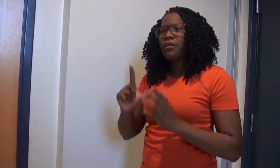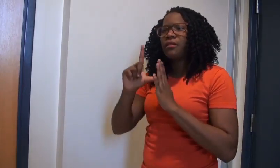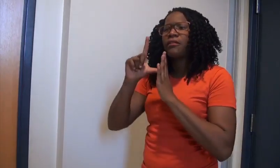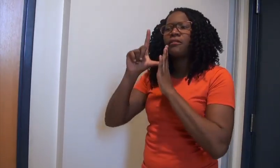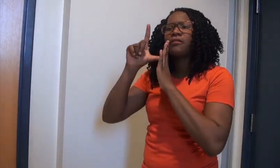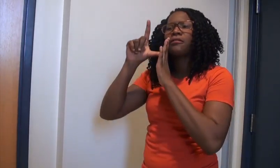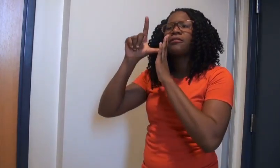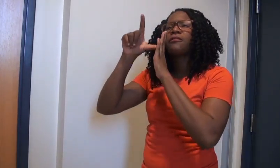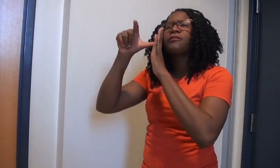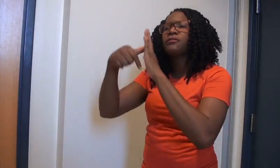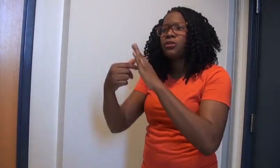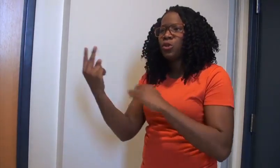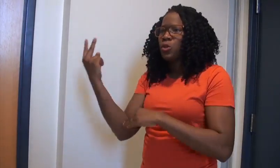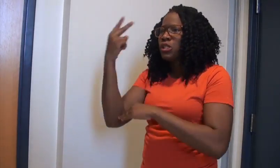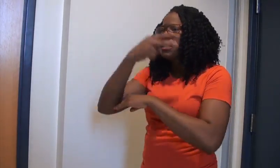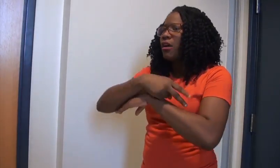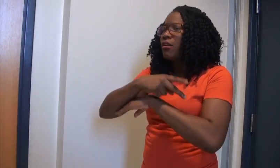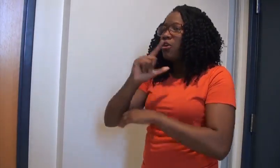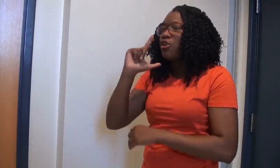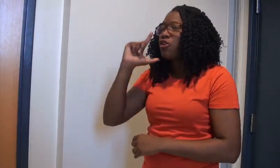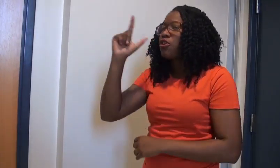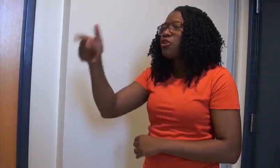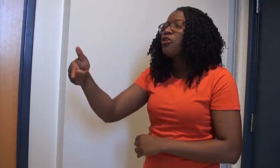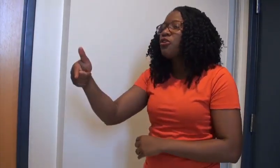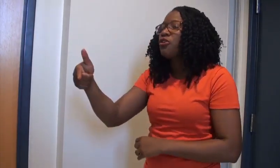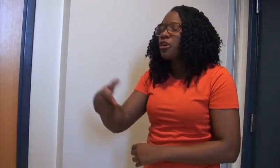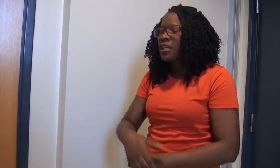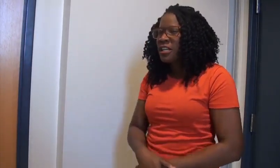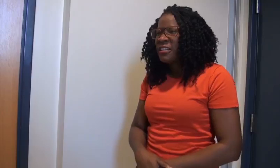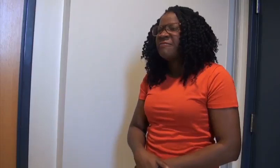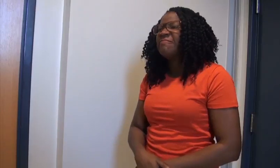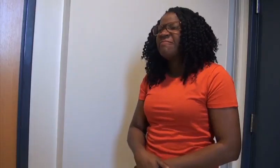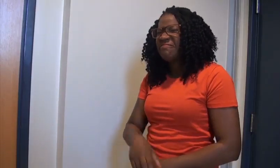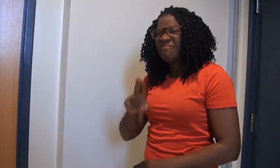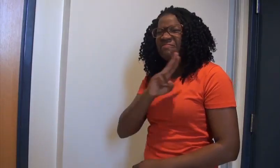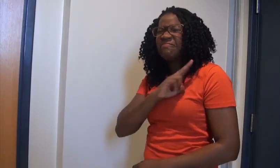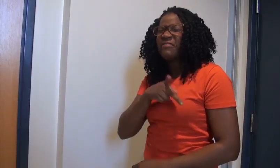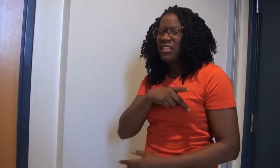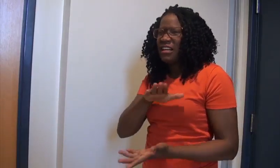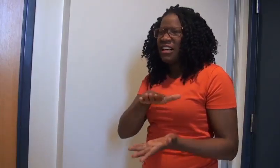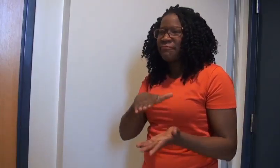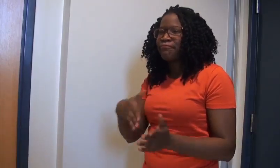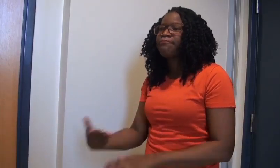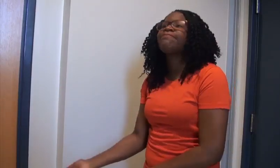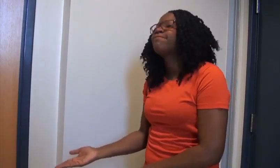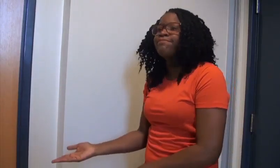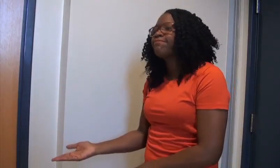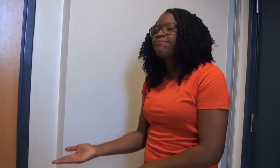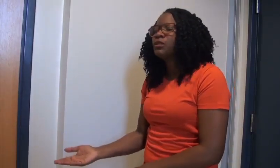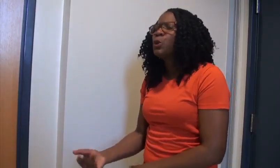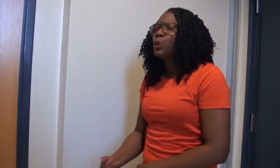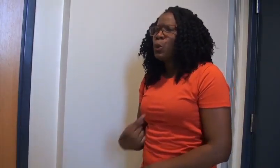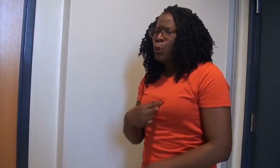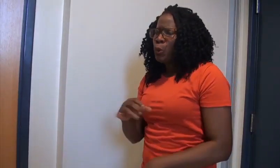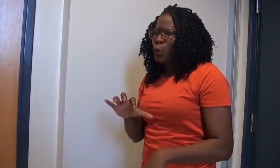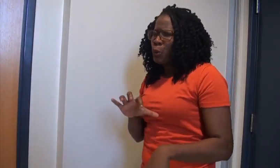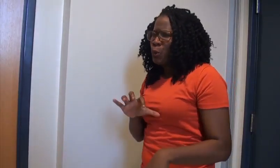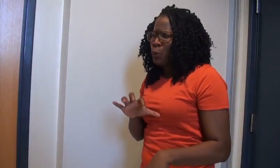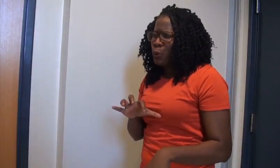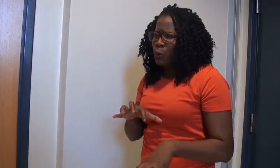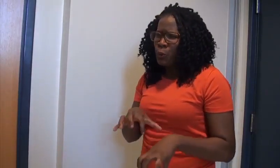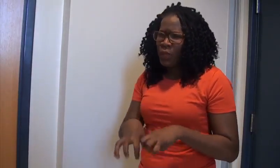Two days after that encounter, Howard Palmer passed away which was very hard on me emotionally.